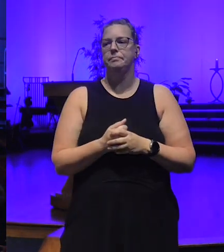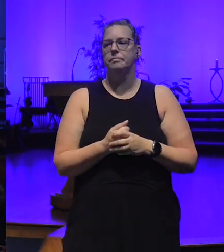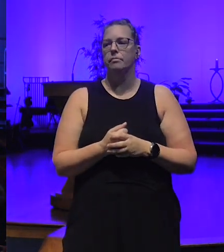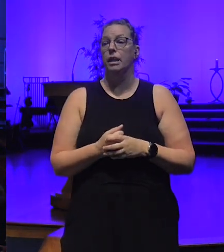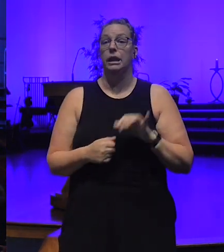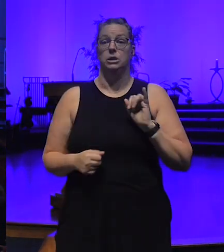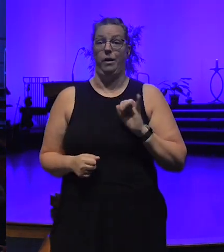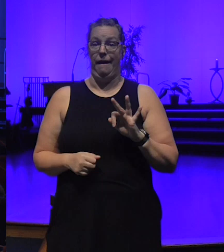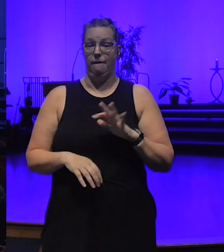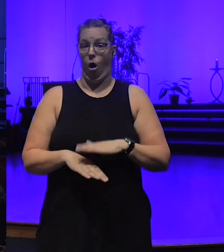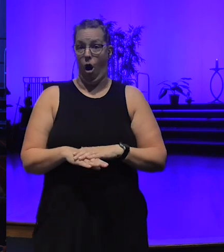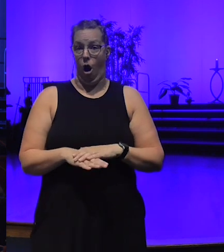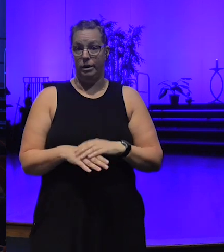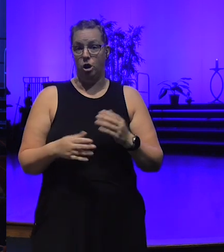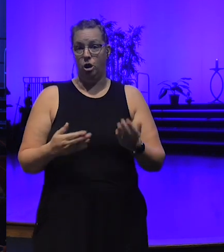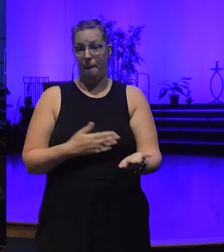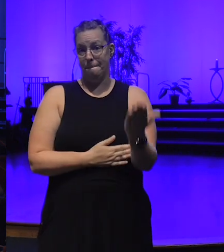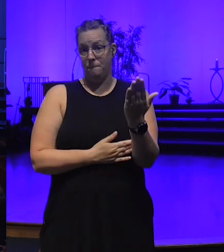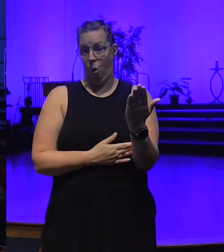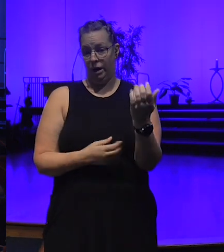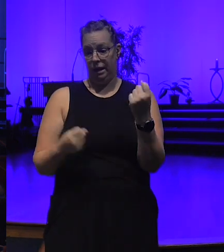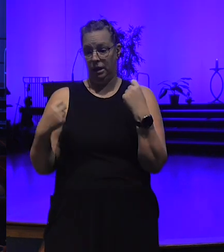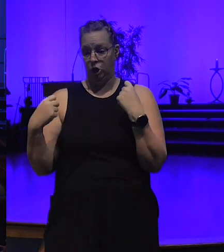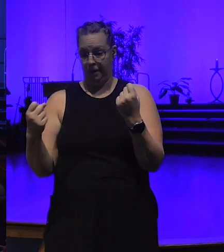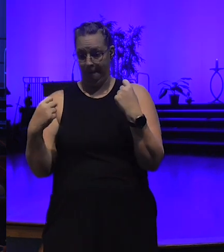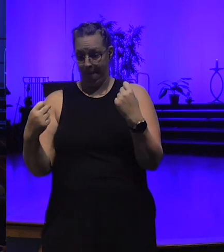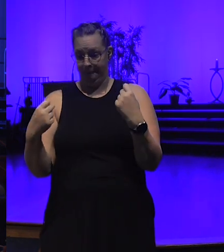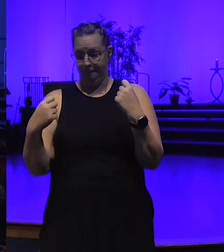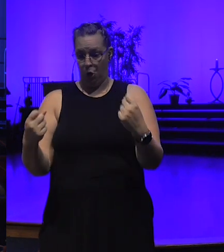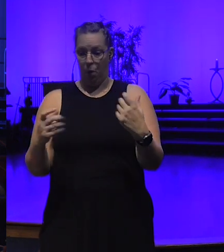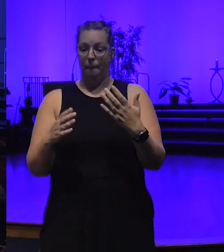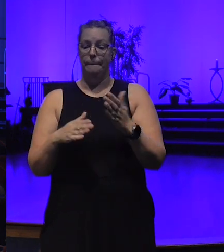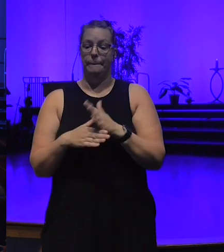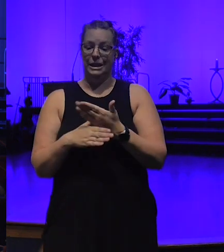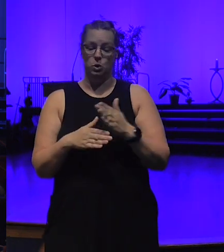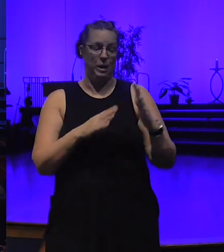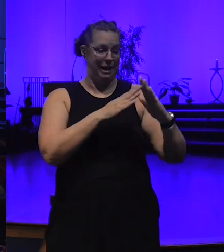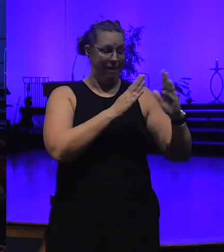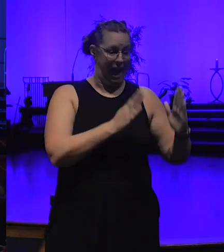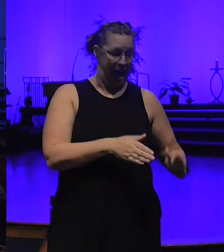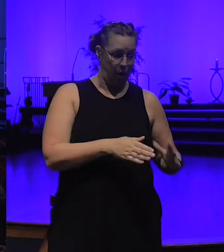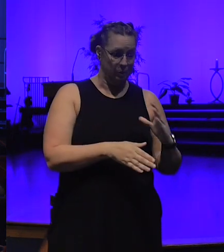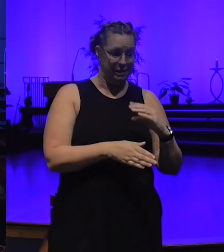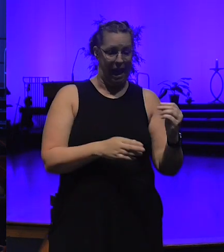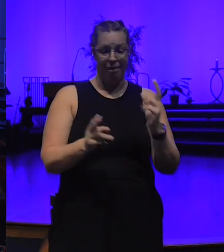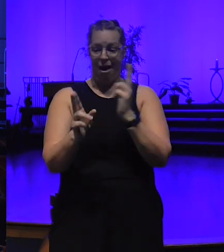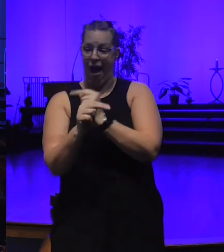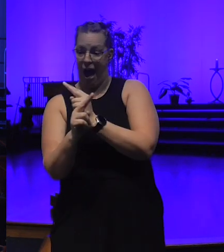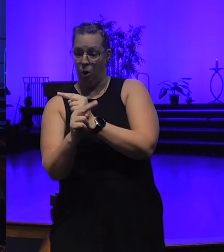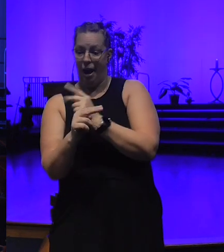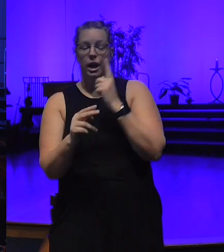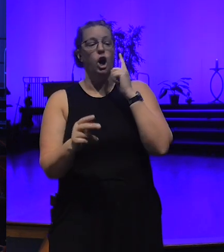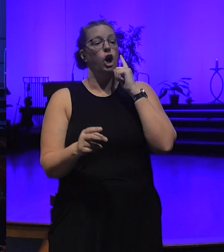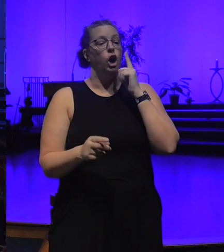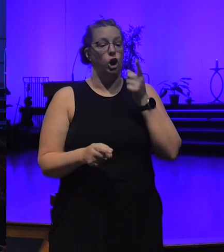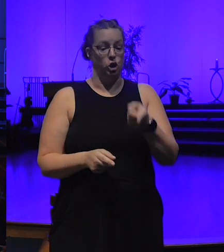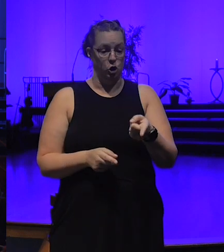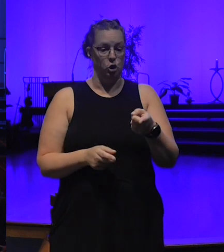commute between your house and the highway you run into three jerks you're the jerk good